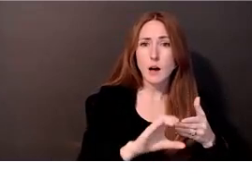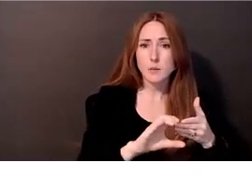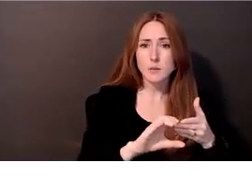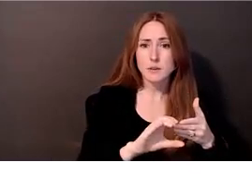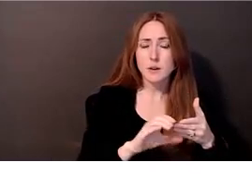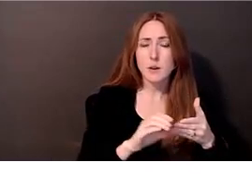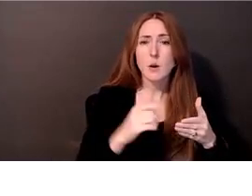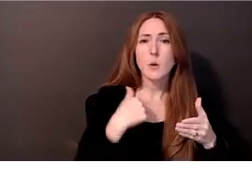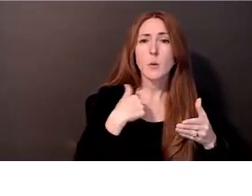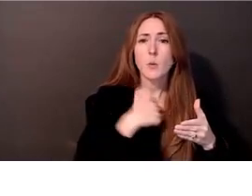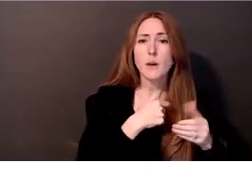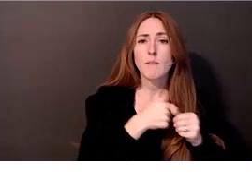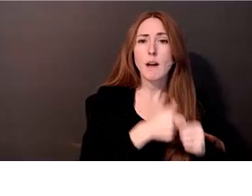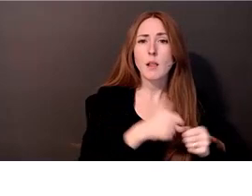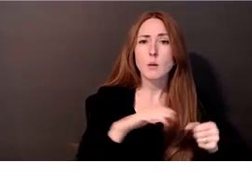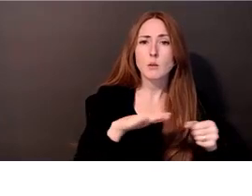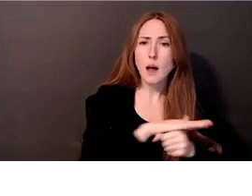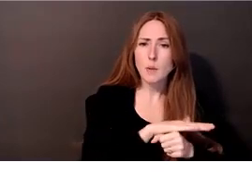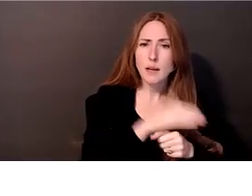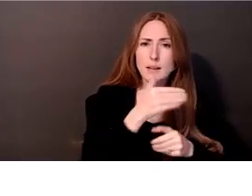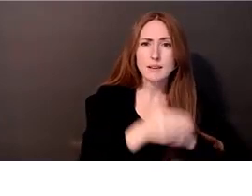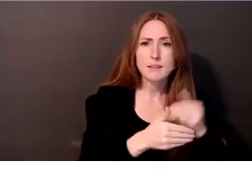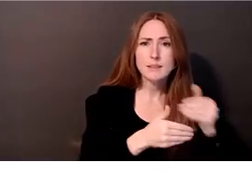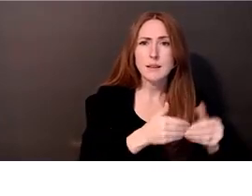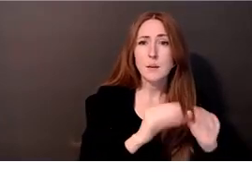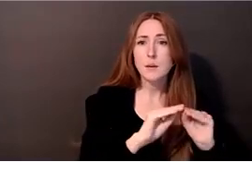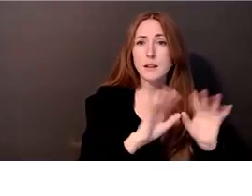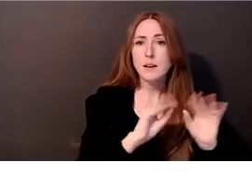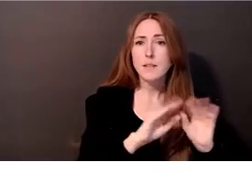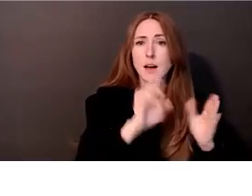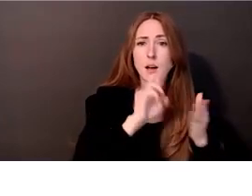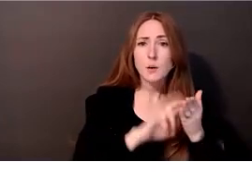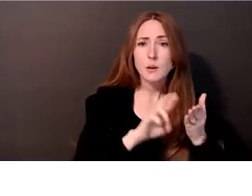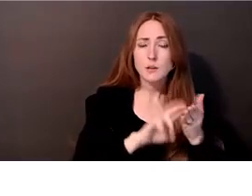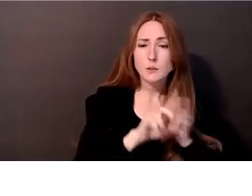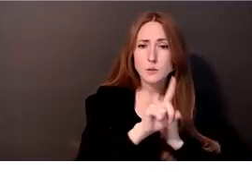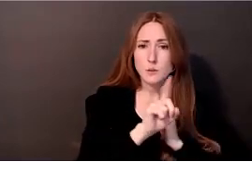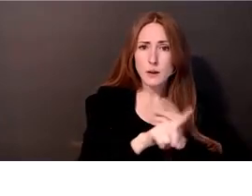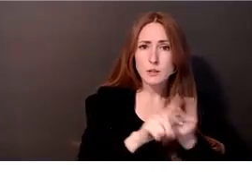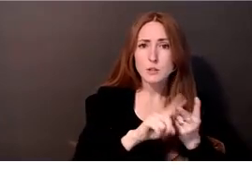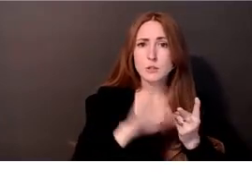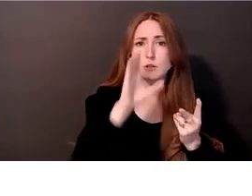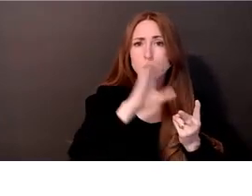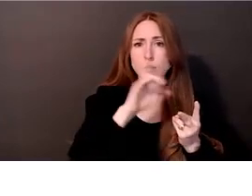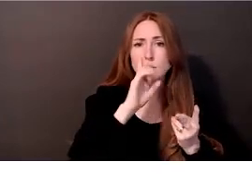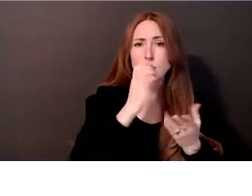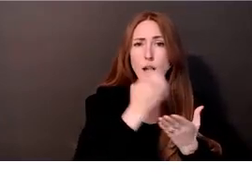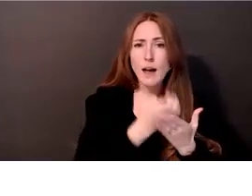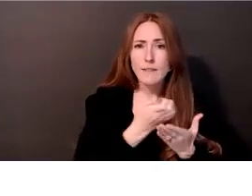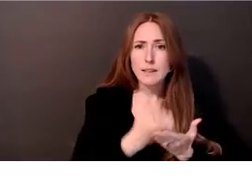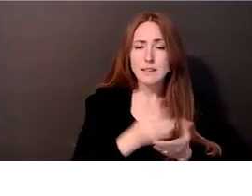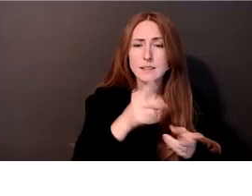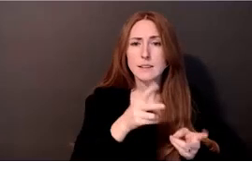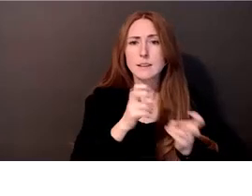like clarify research question, search for evidence, appraising study, extract data, and synthesize evidence.